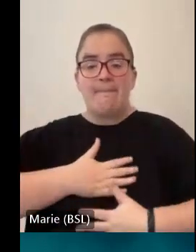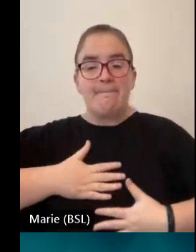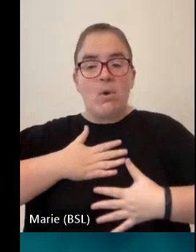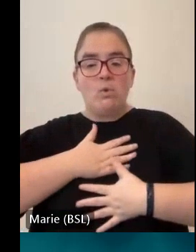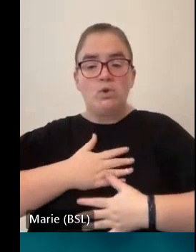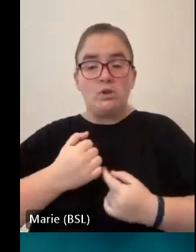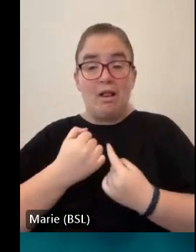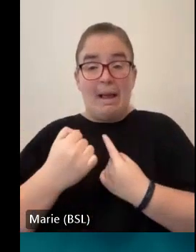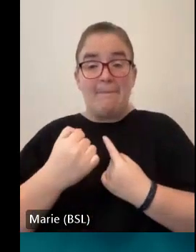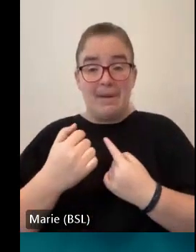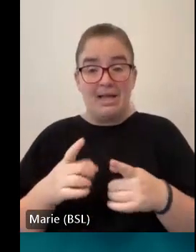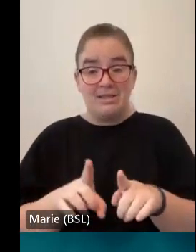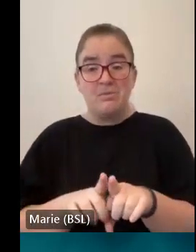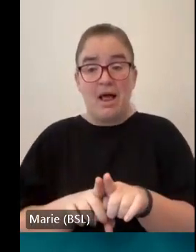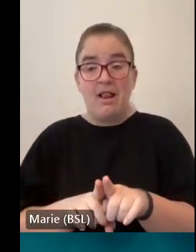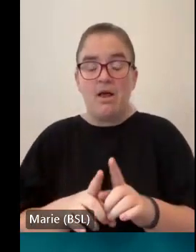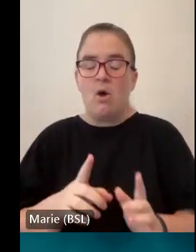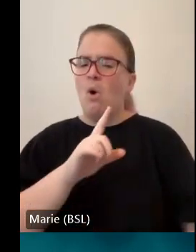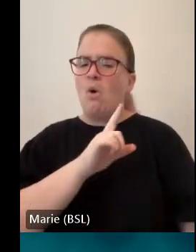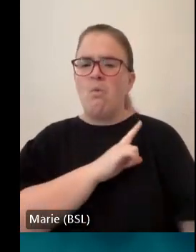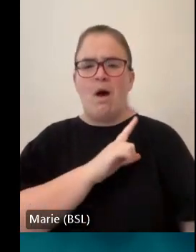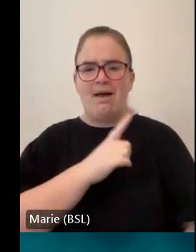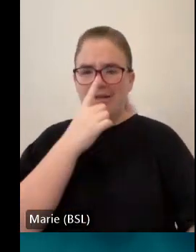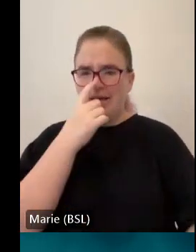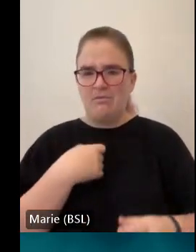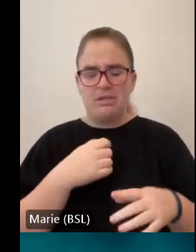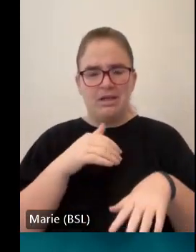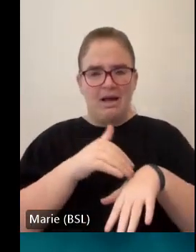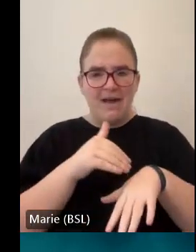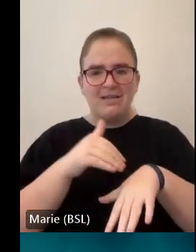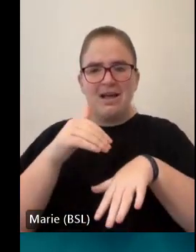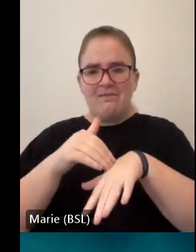impact and and it has such far reaching consequences and sadly,